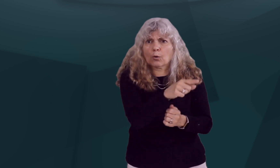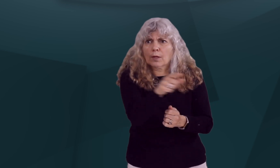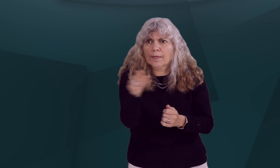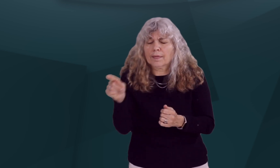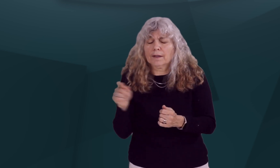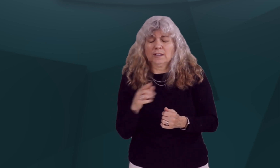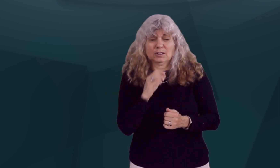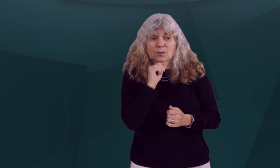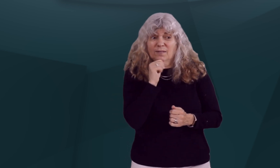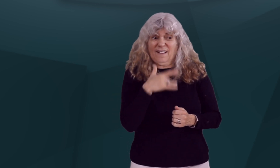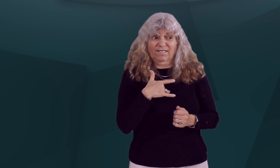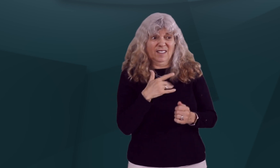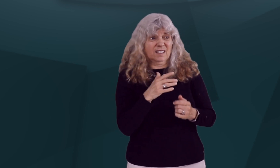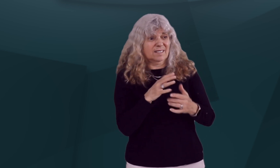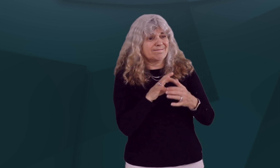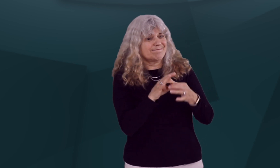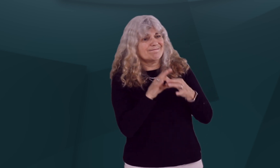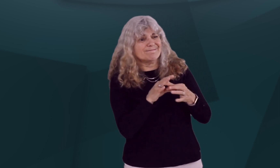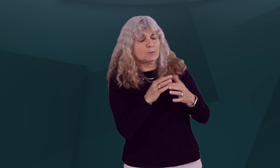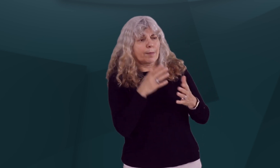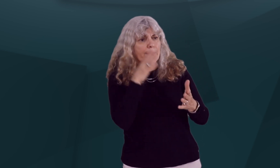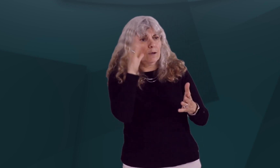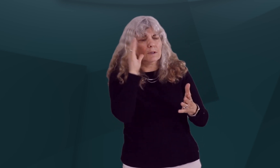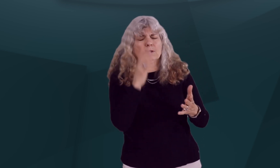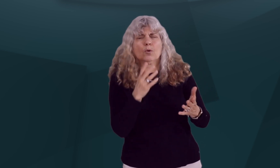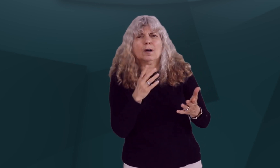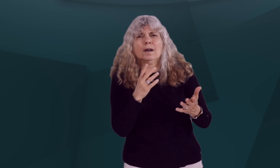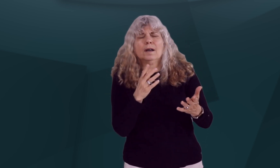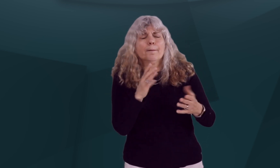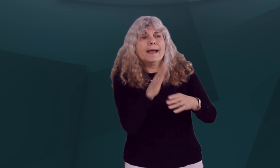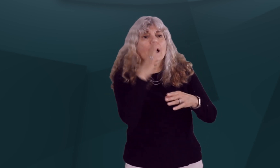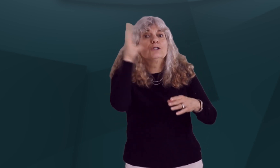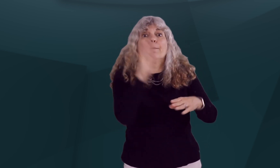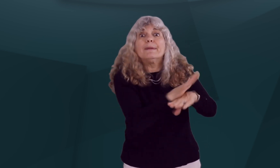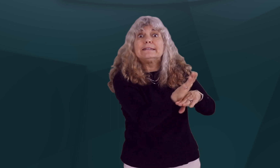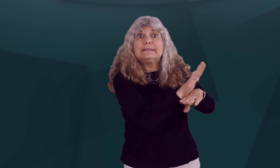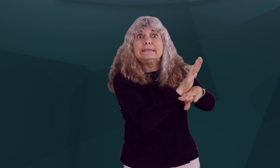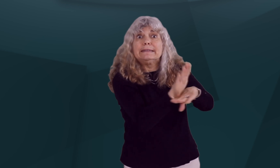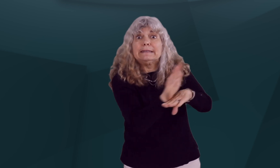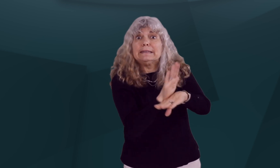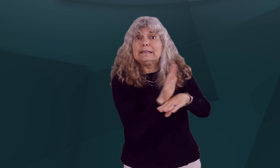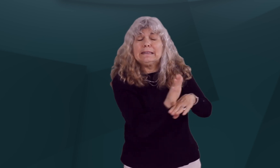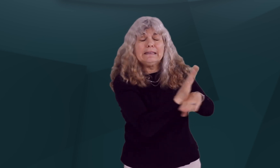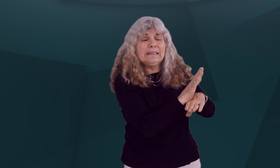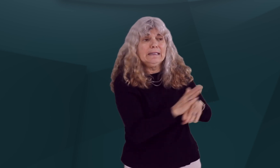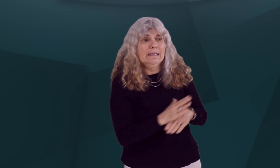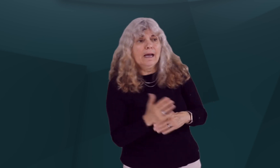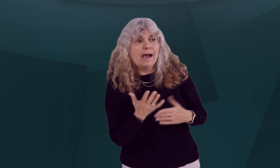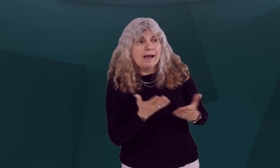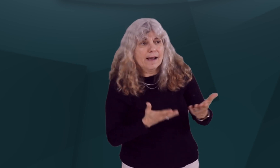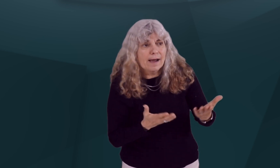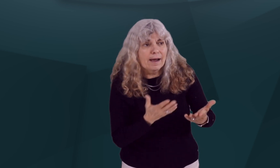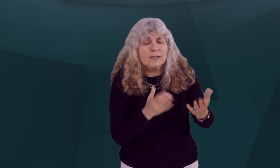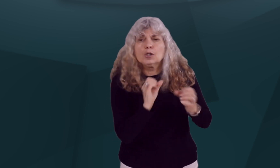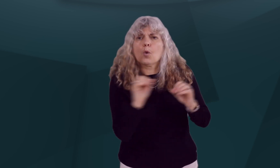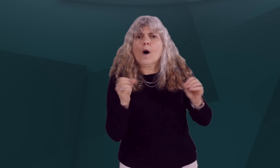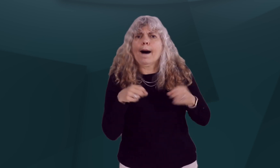They have many people they can talk with. Maybe at a particular time, they don't feel comfortable talking with their parents,